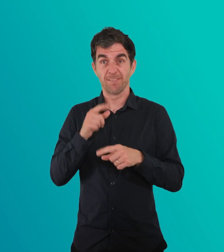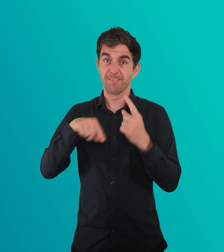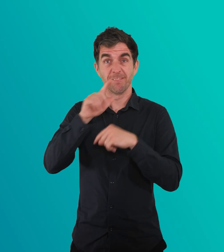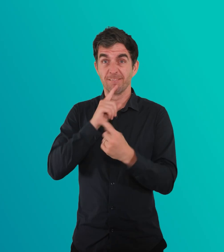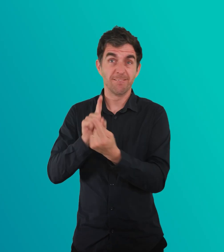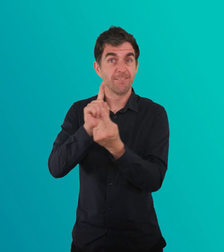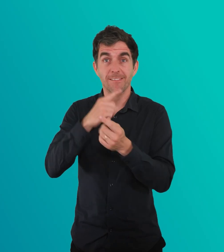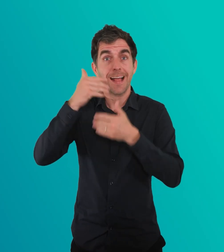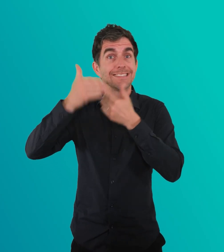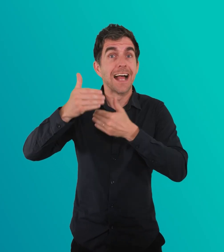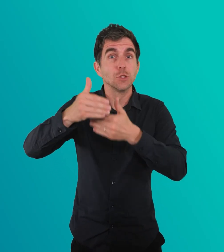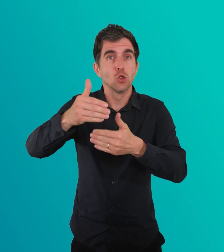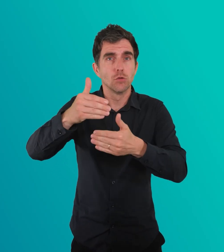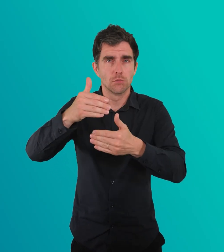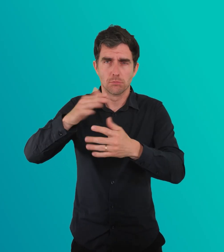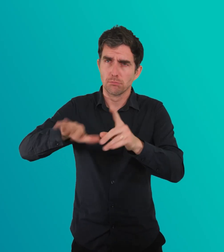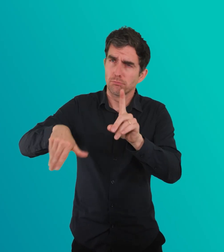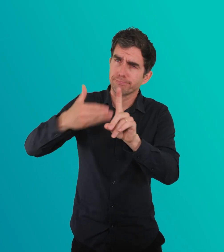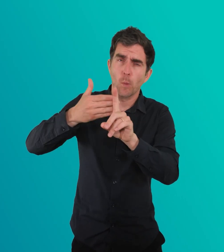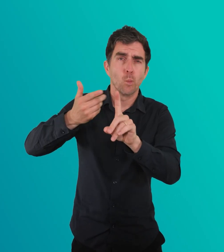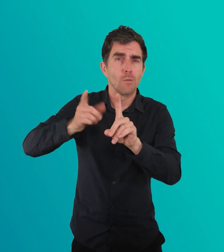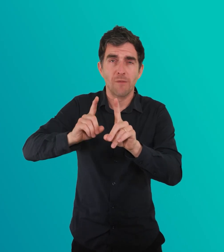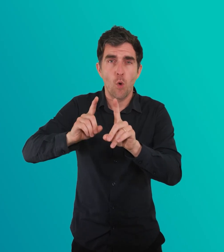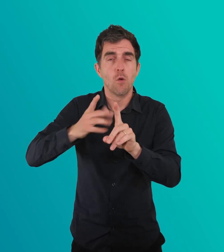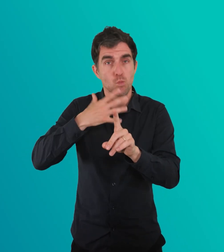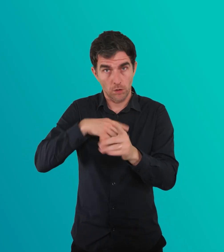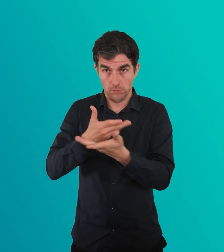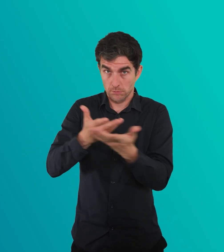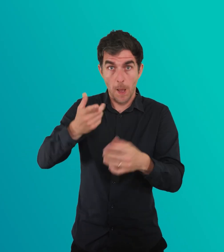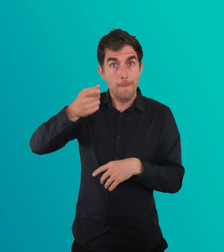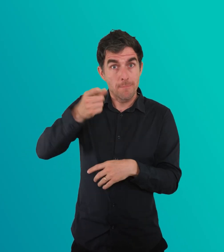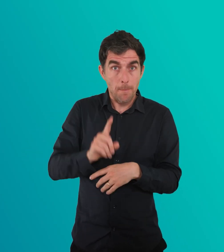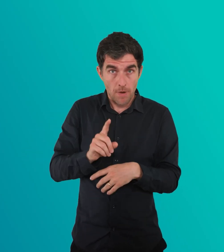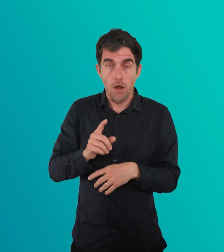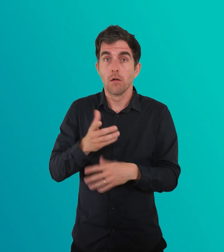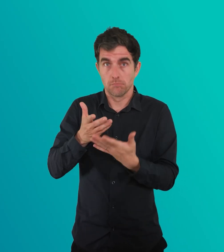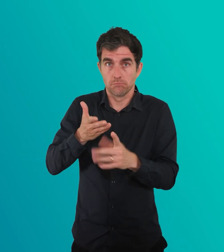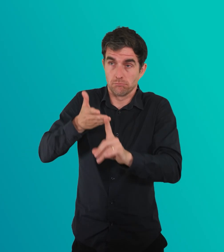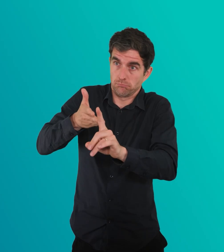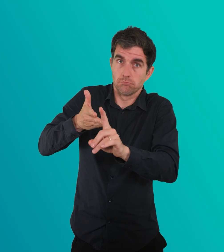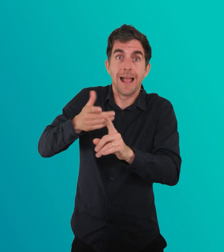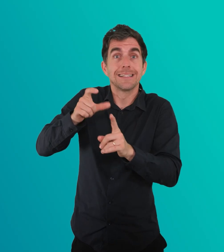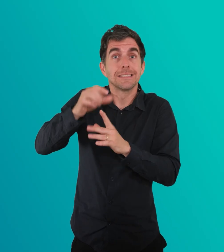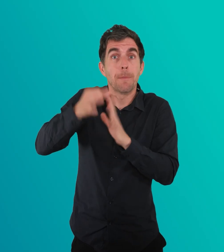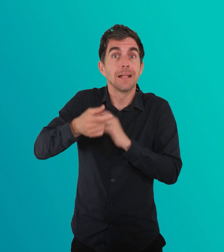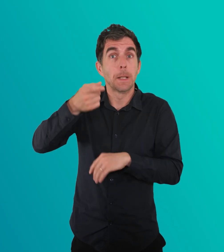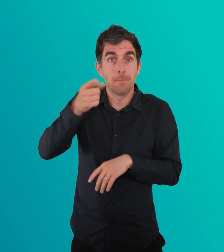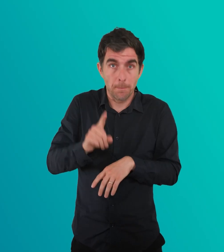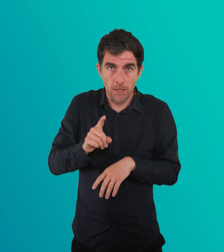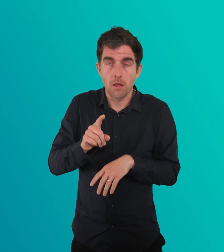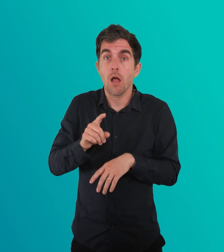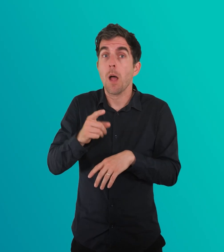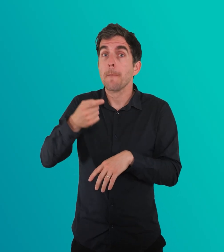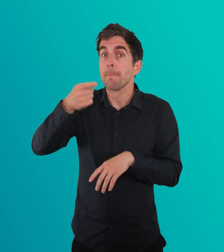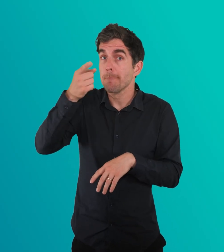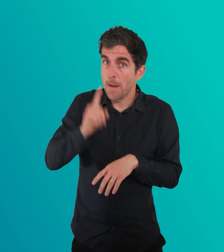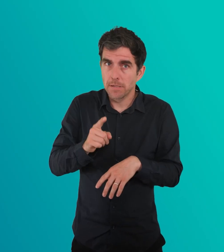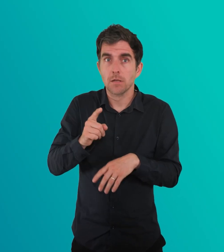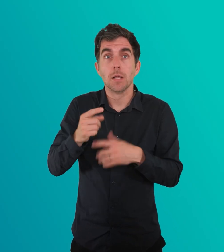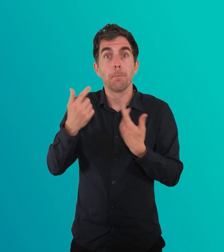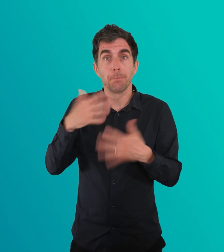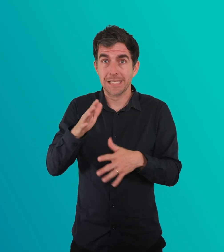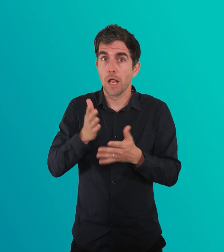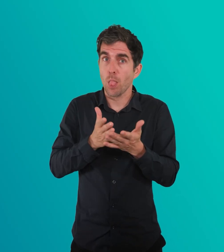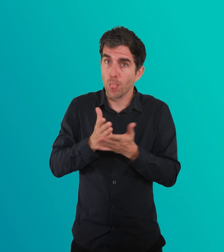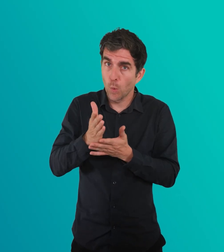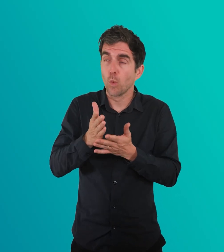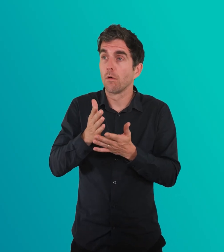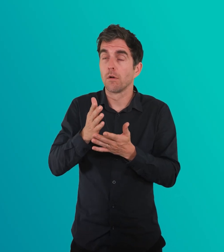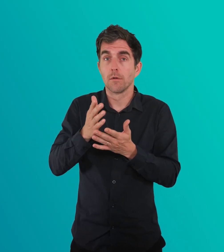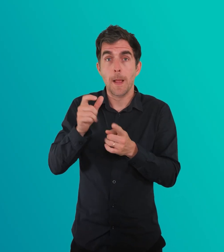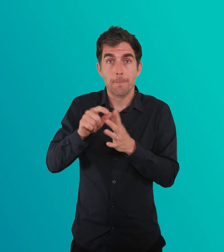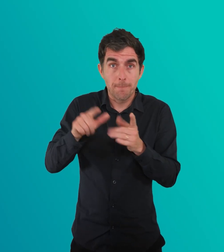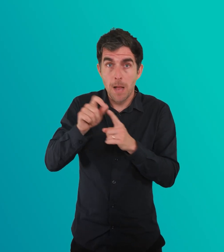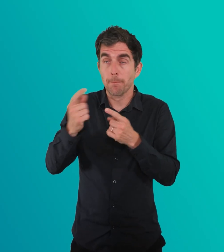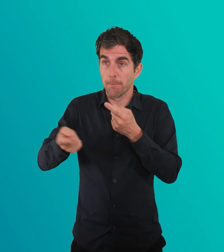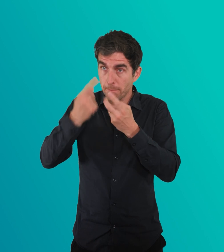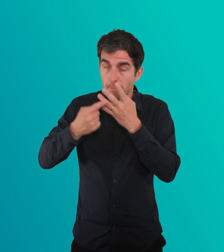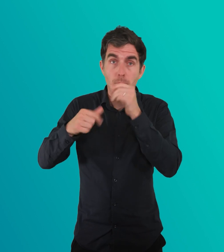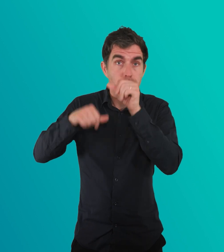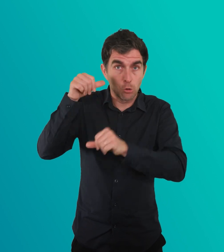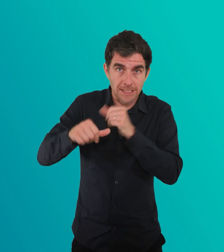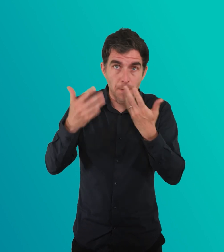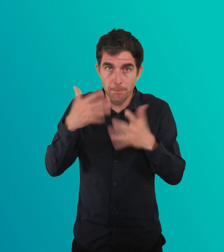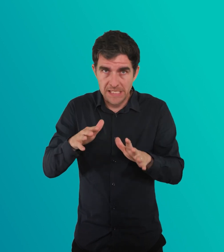The main purpose of these sessions is to give people, particularly disabled people and people who have had experience of the PIP process,